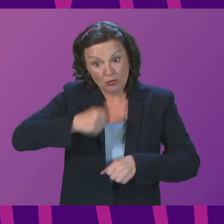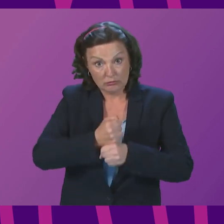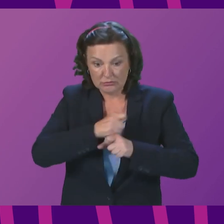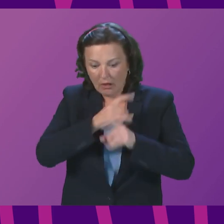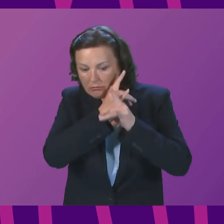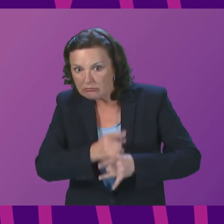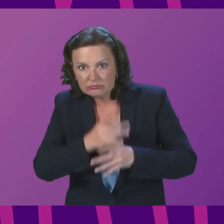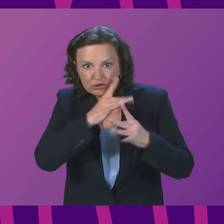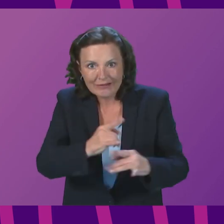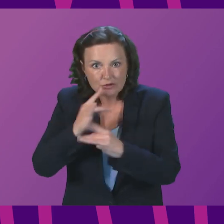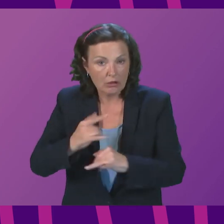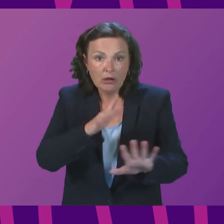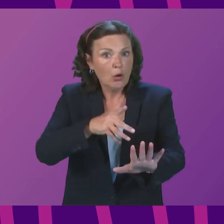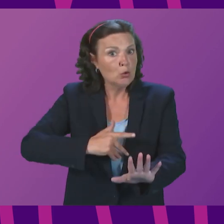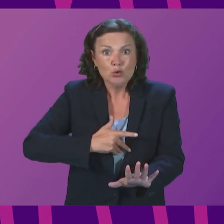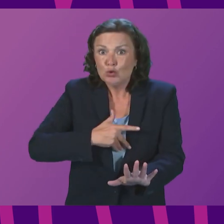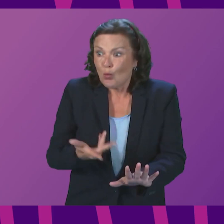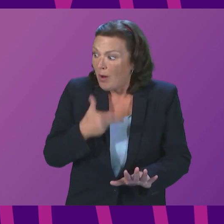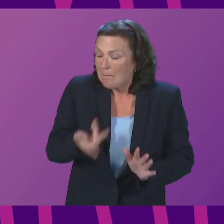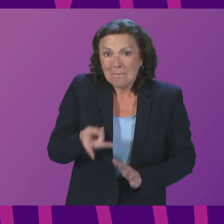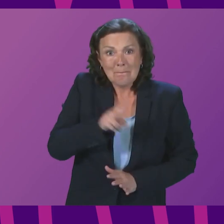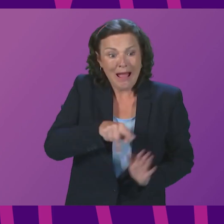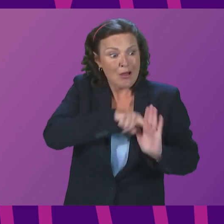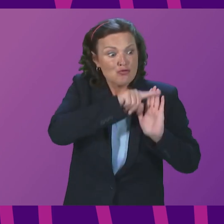None of us wants a return to restrictions of any nature.